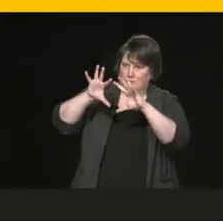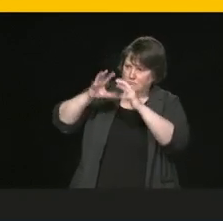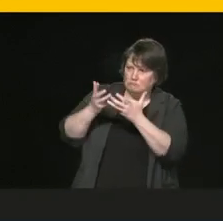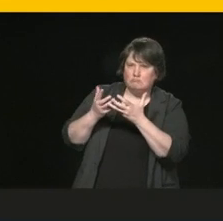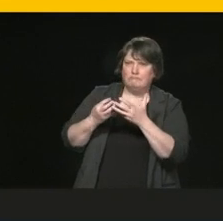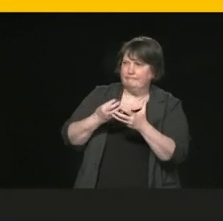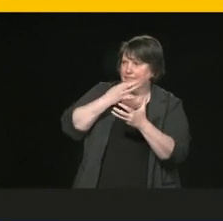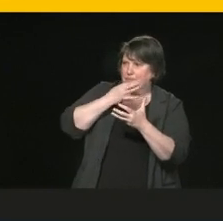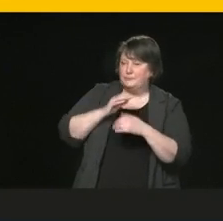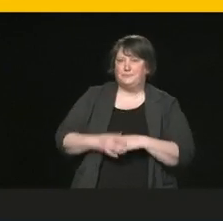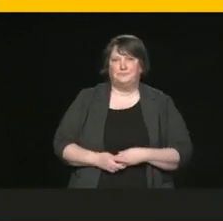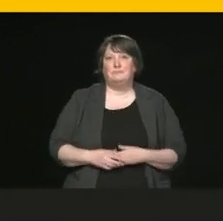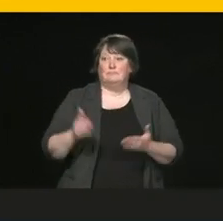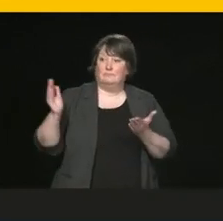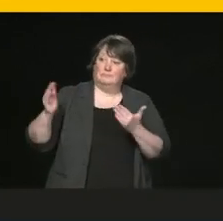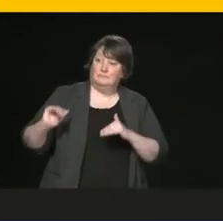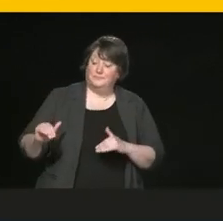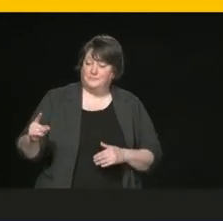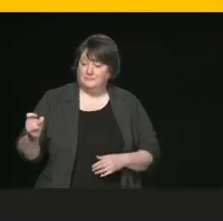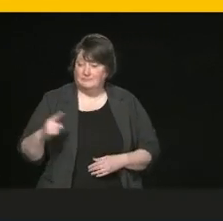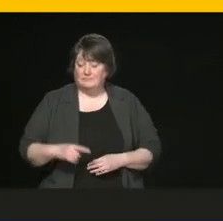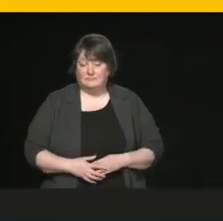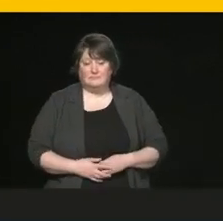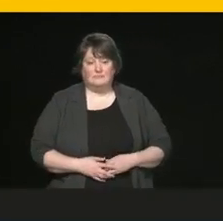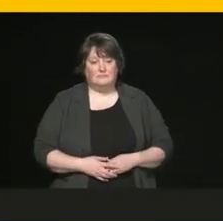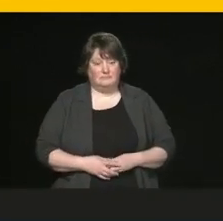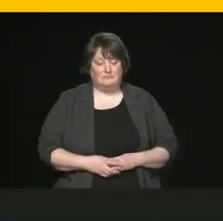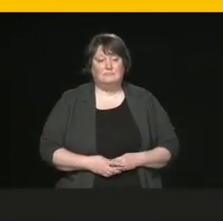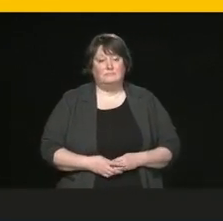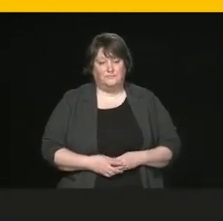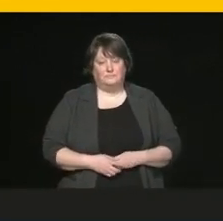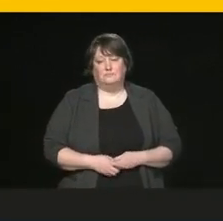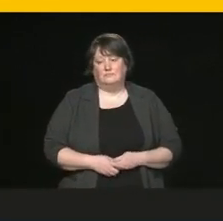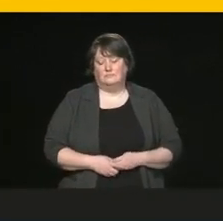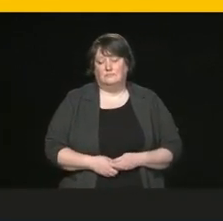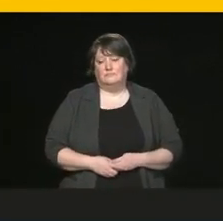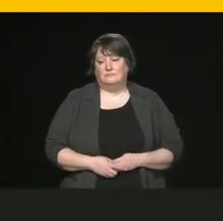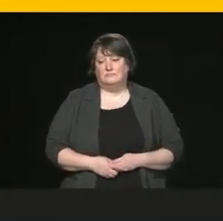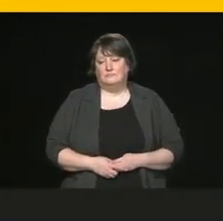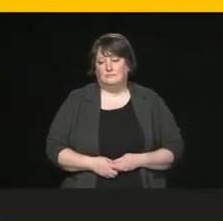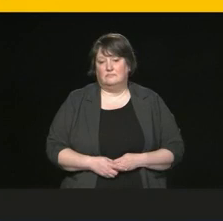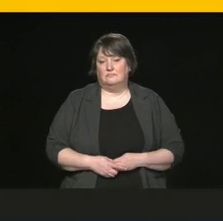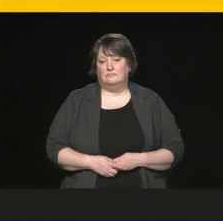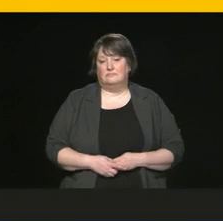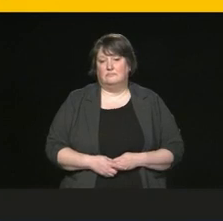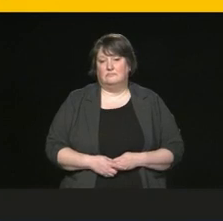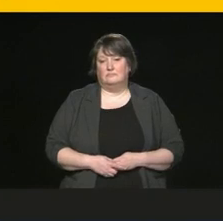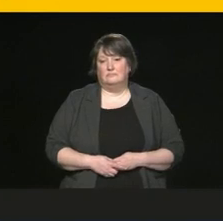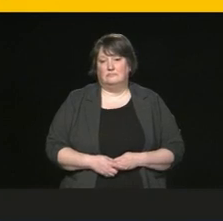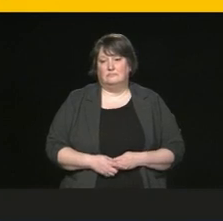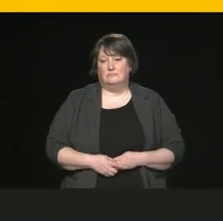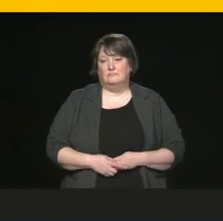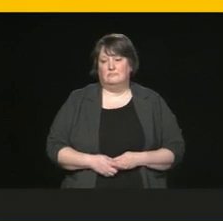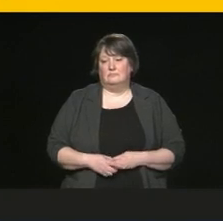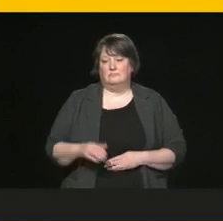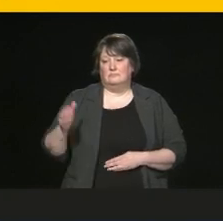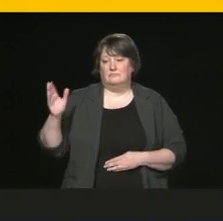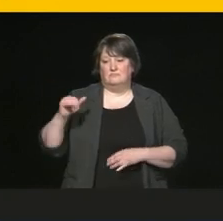EVIDENCE AND WORKING WITH